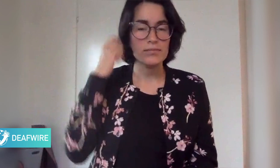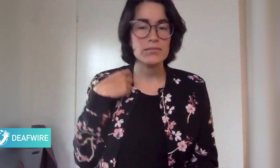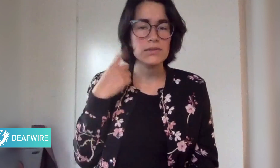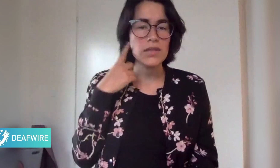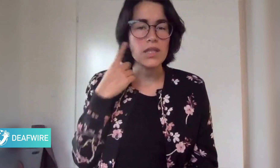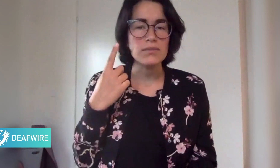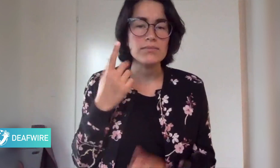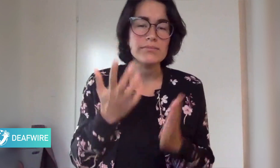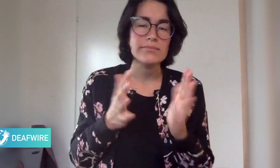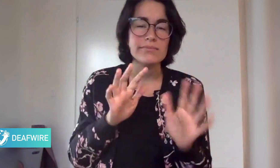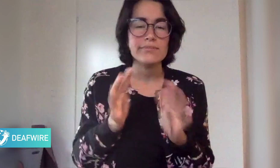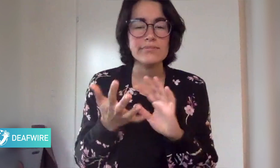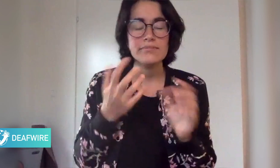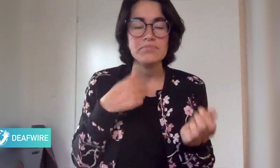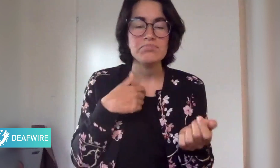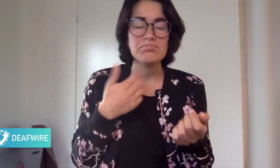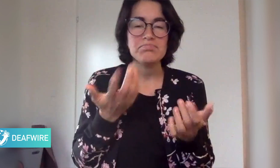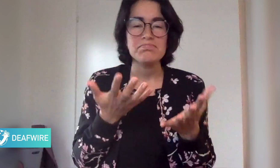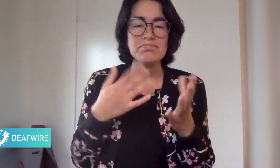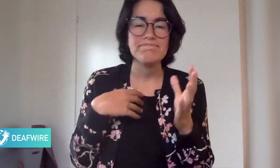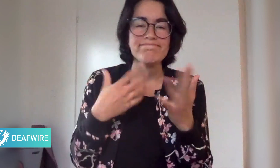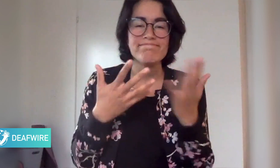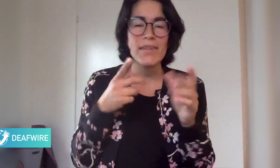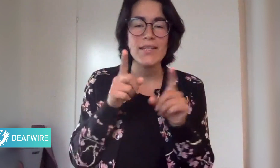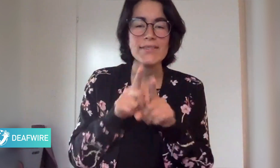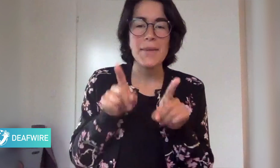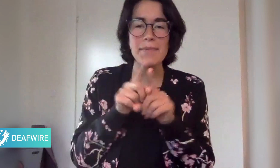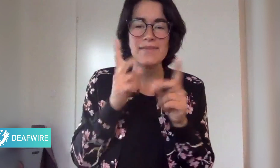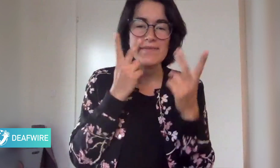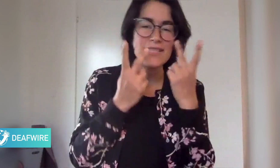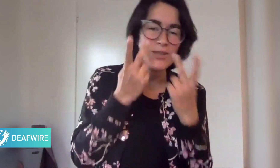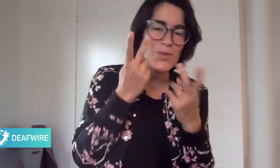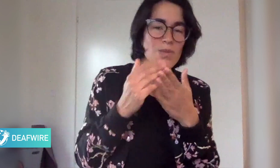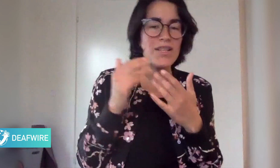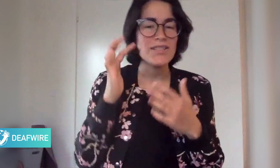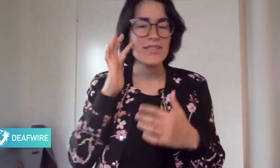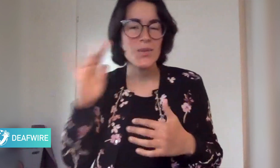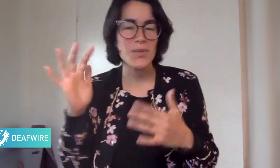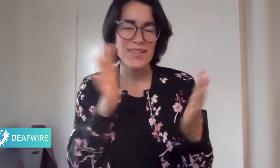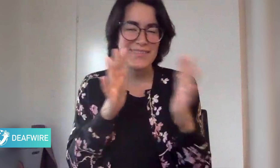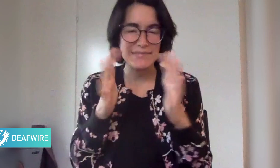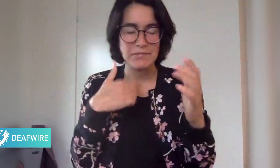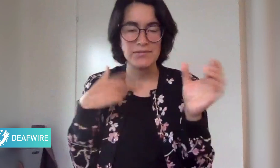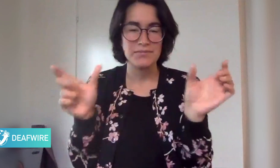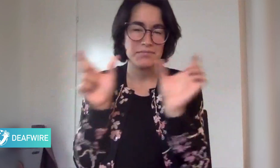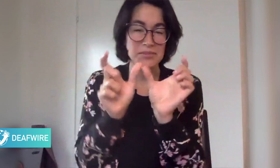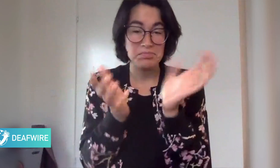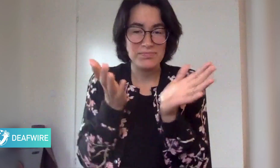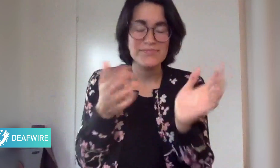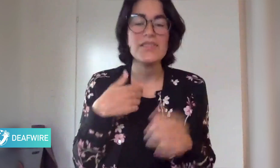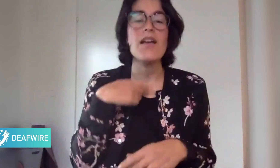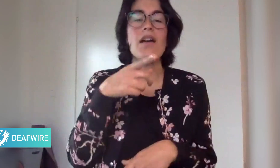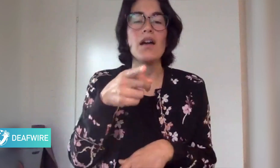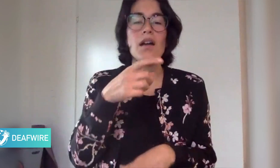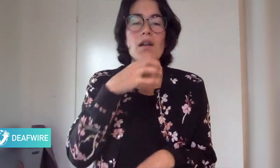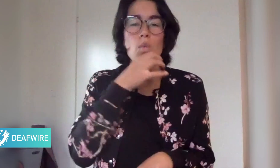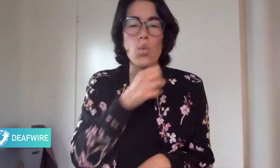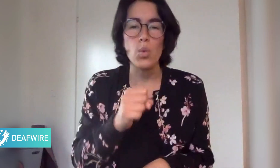When I first put it on, it takes a while for it to warm up. I’ll give you an analogy.